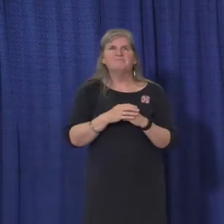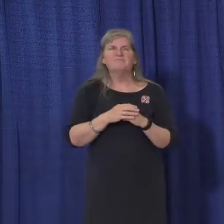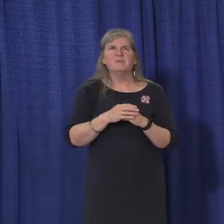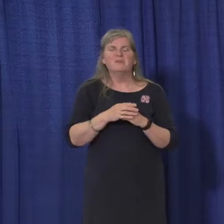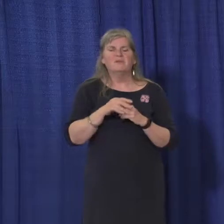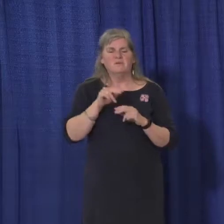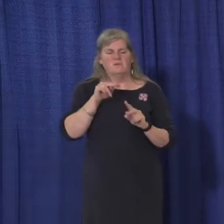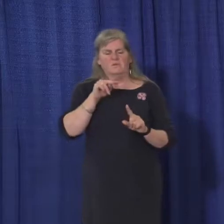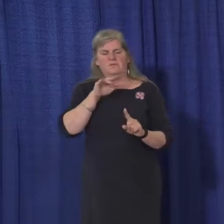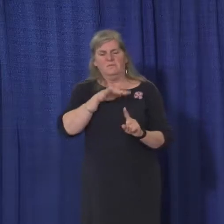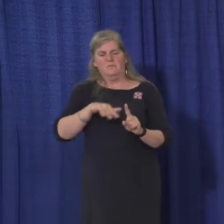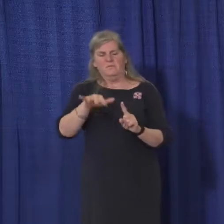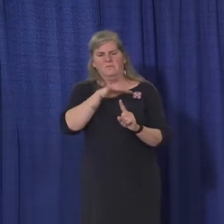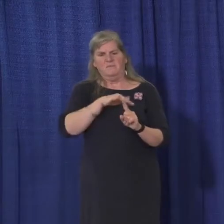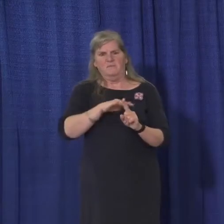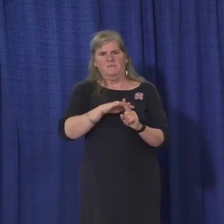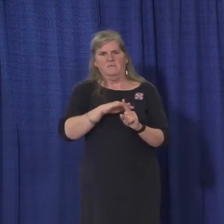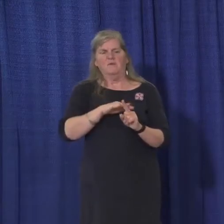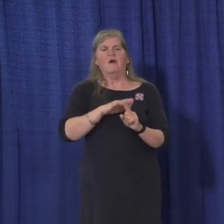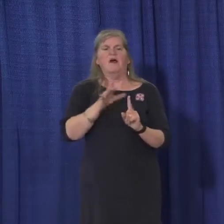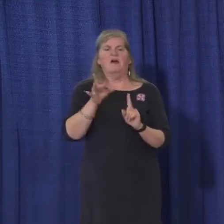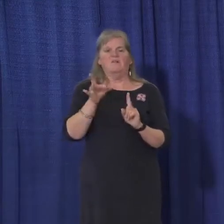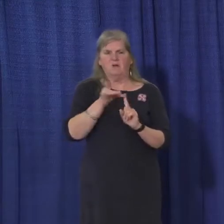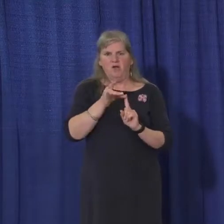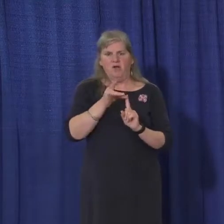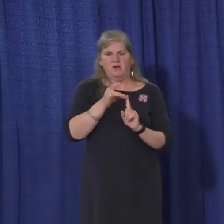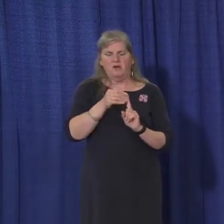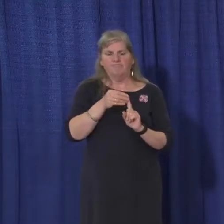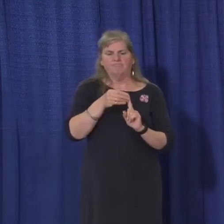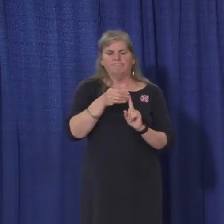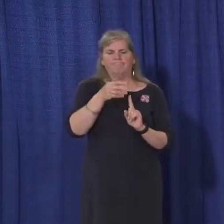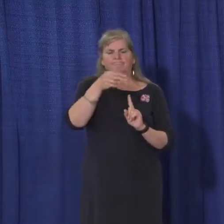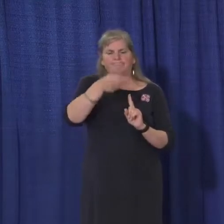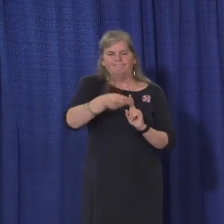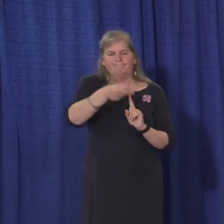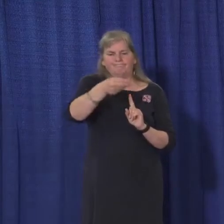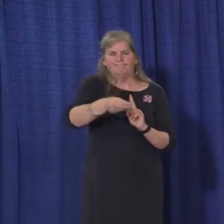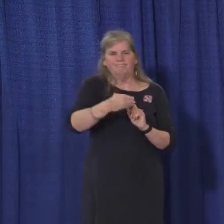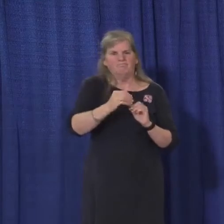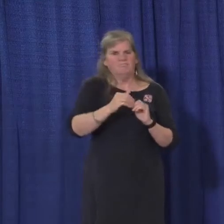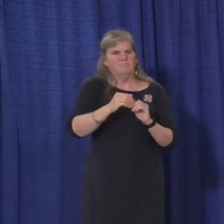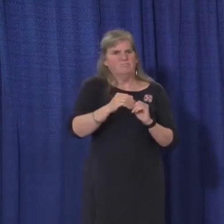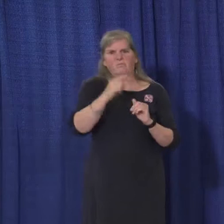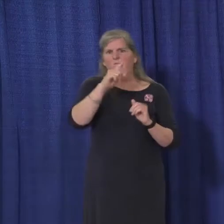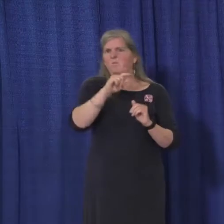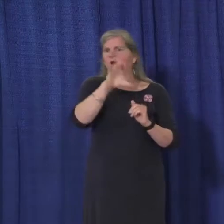If we put that altogether there has been contact between cases and hundreds of other